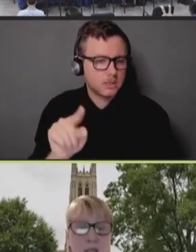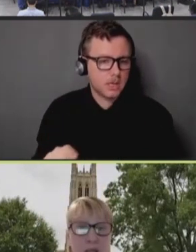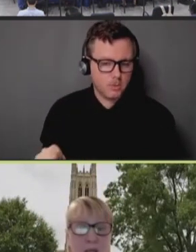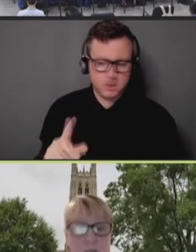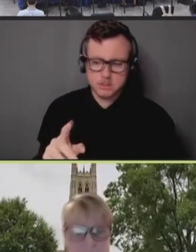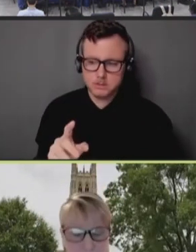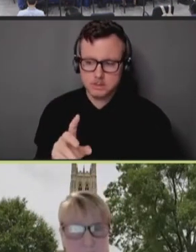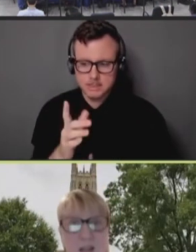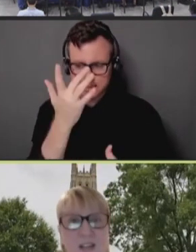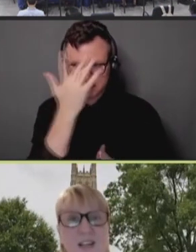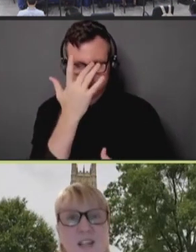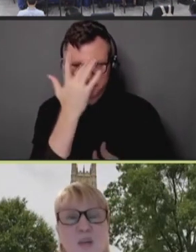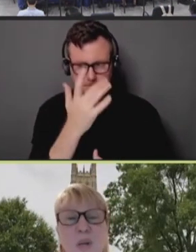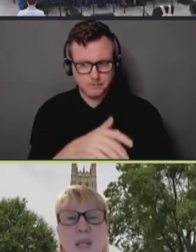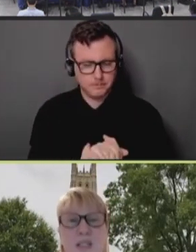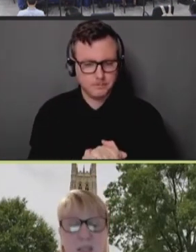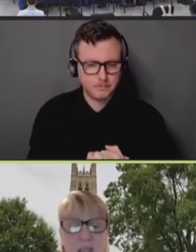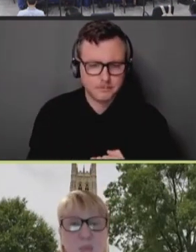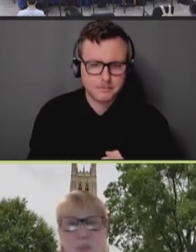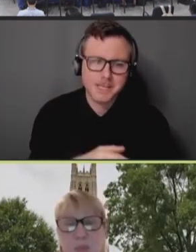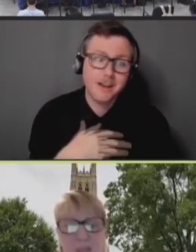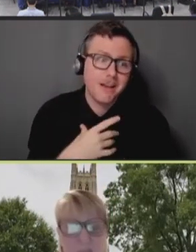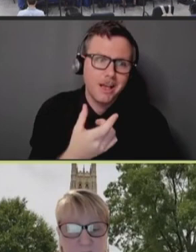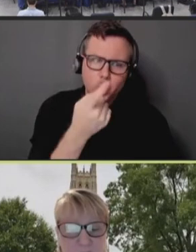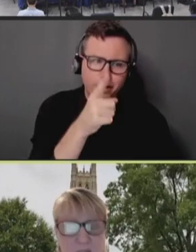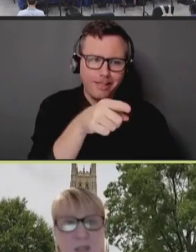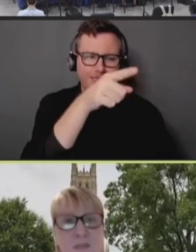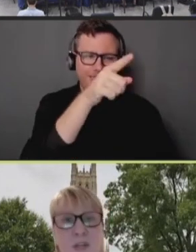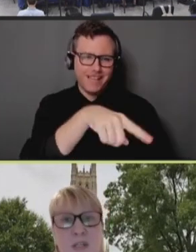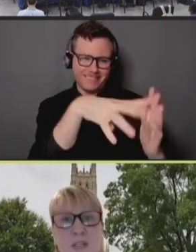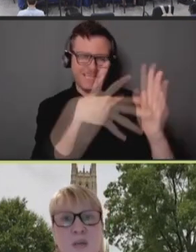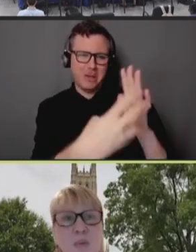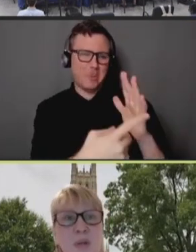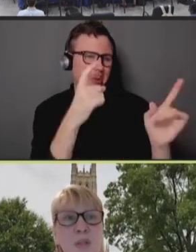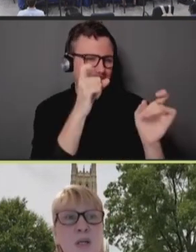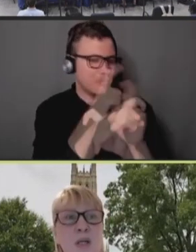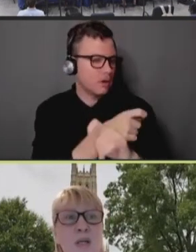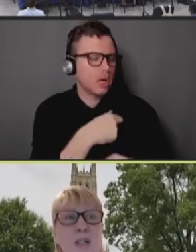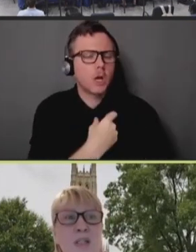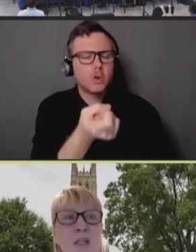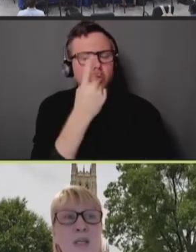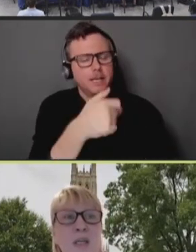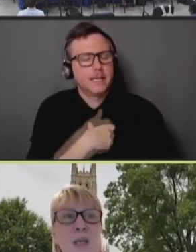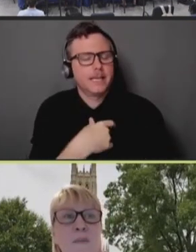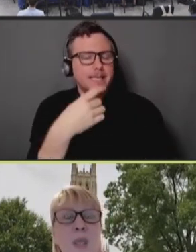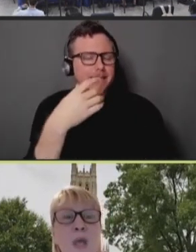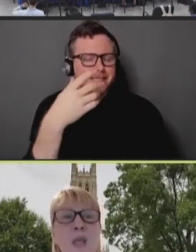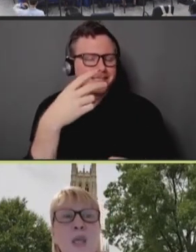It's a complicated table, but it's a very simple idea here.